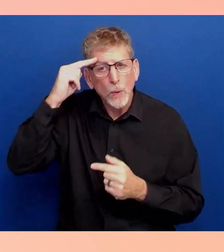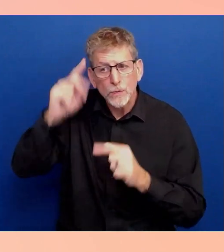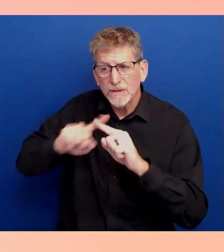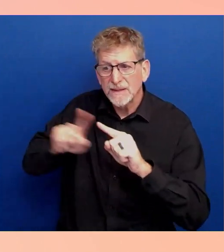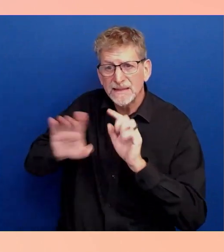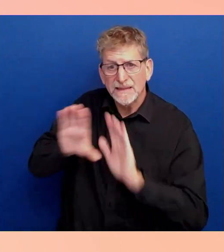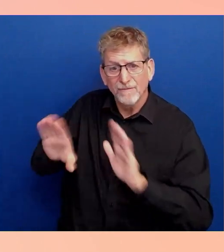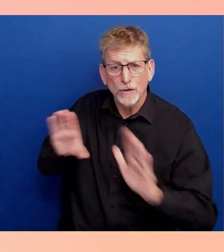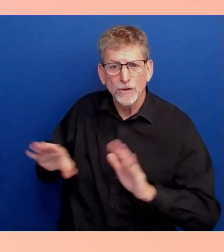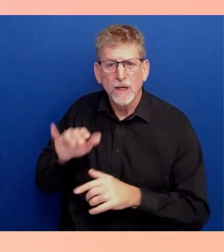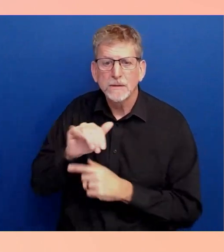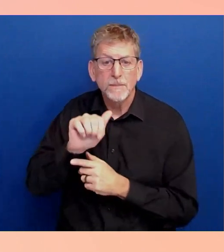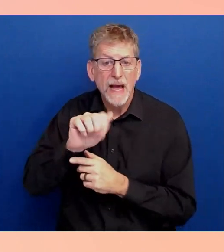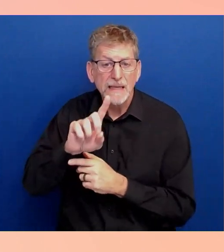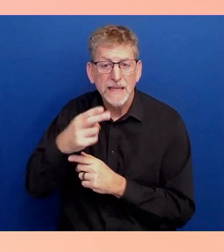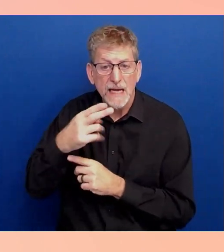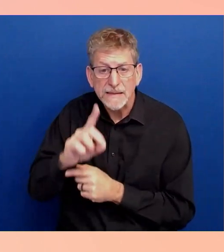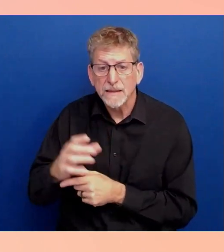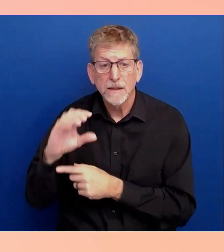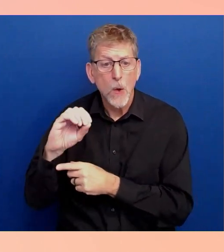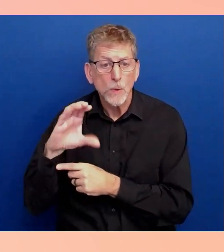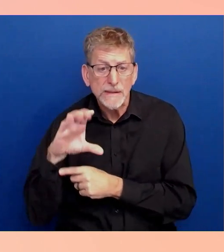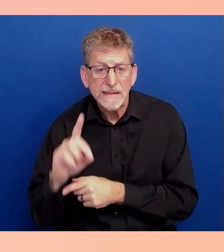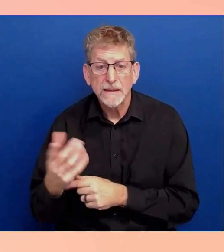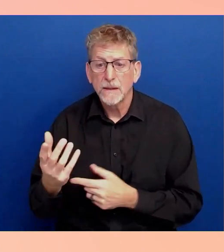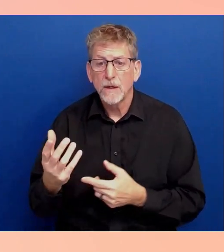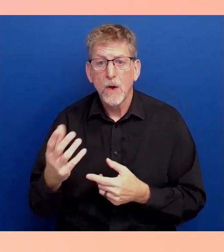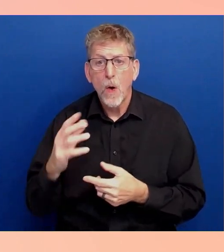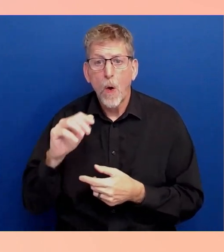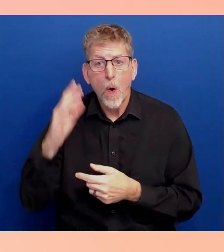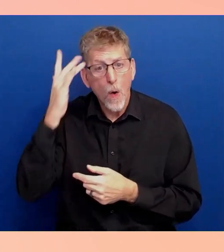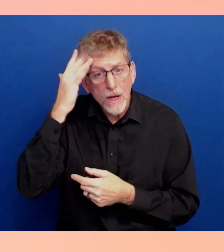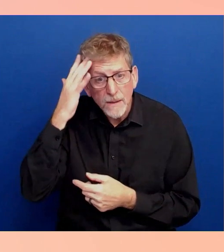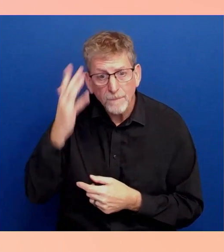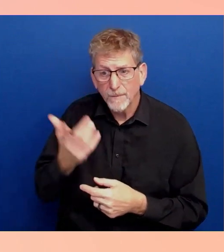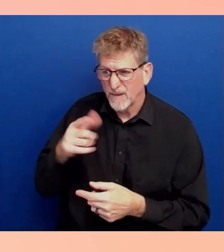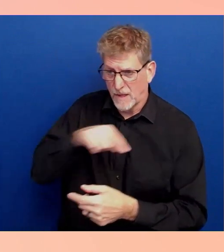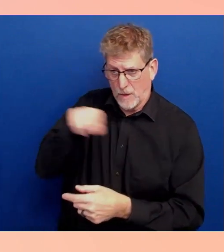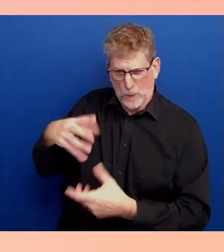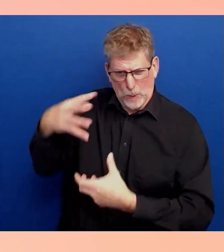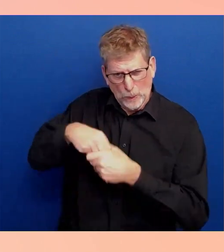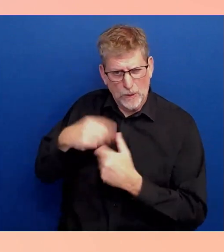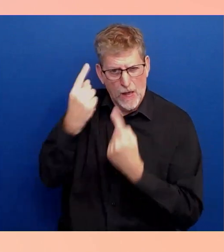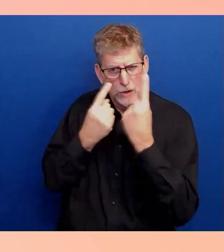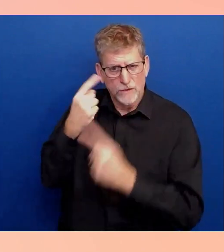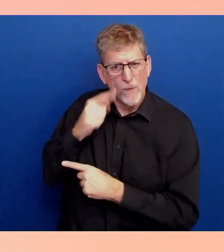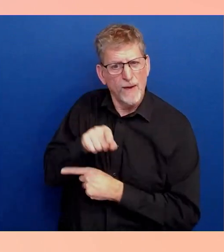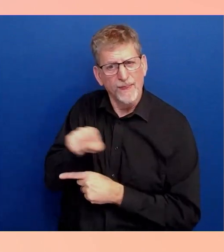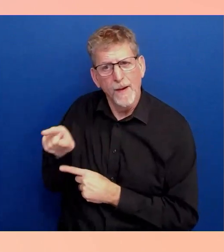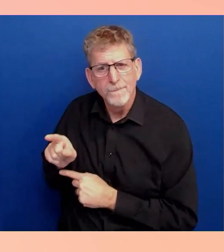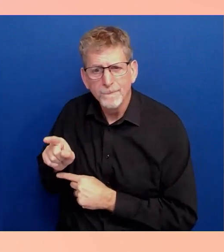Considering both which is an experience that gives delight to our customers and leaves them with the ability to achieve